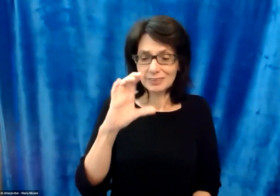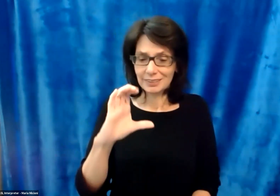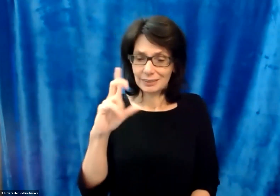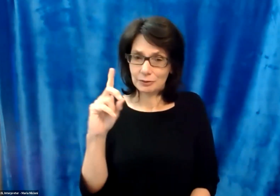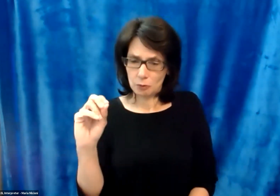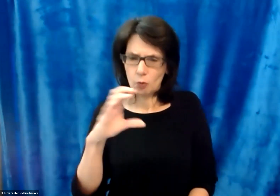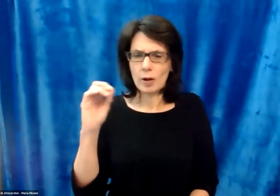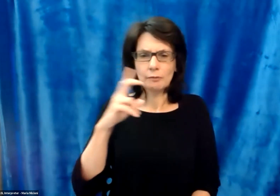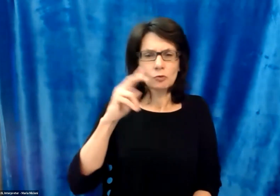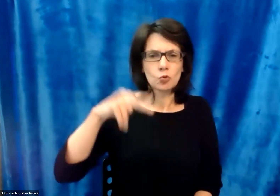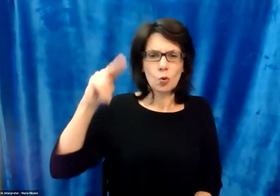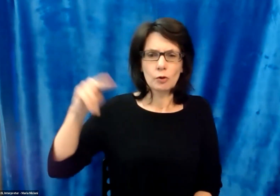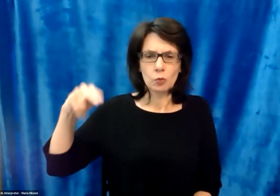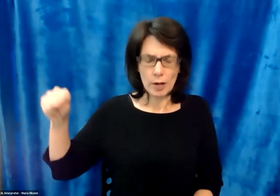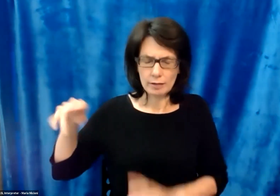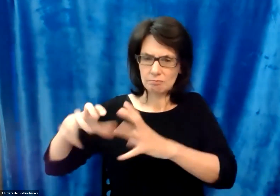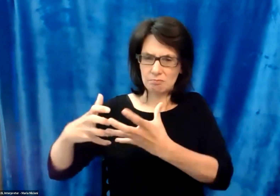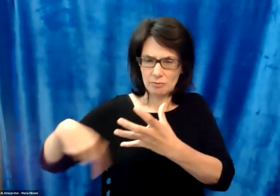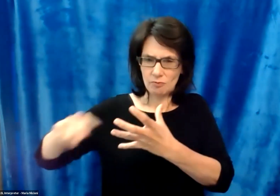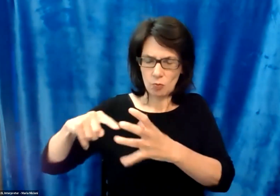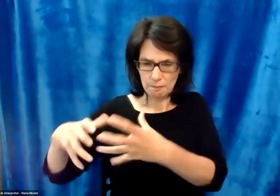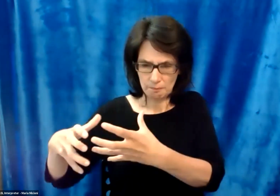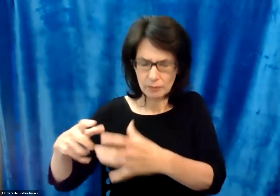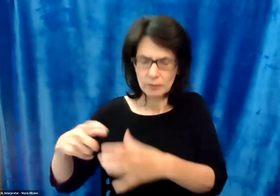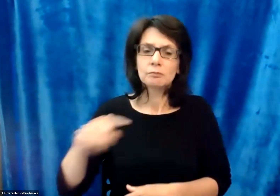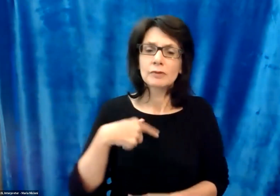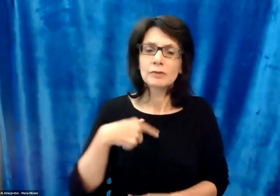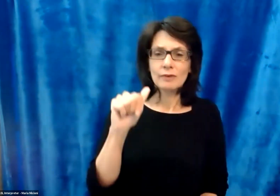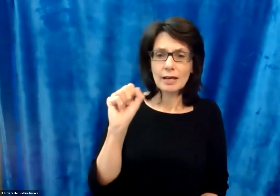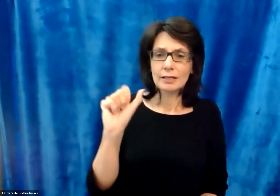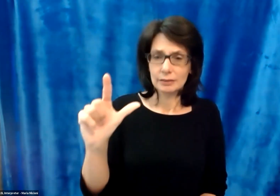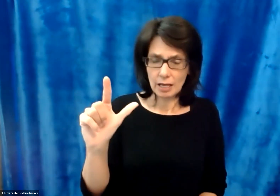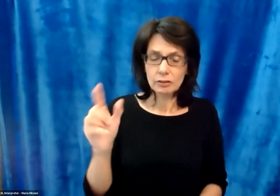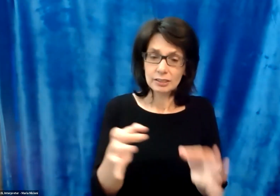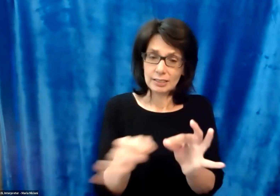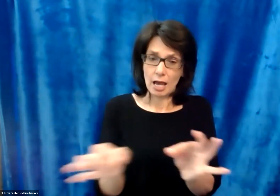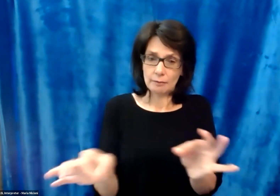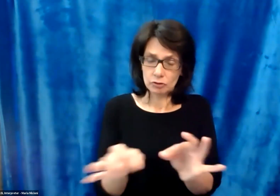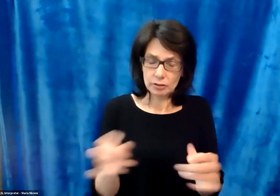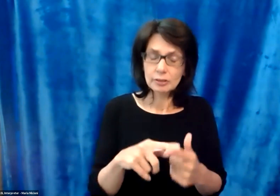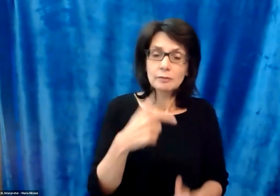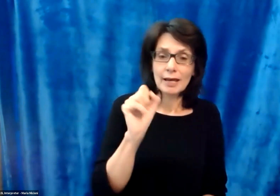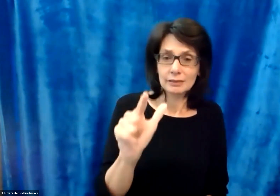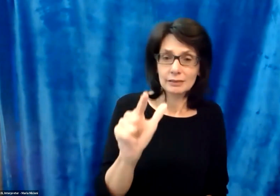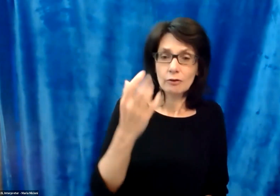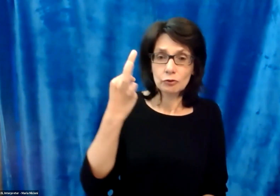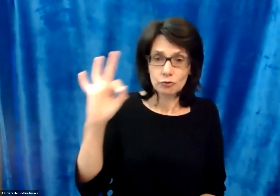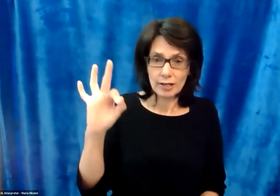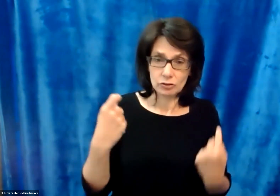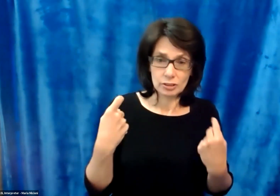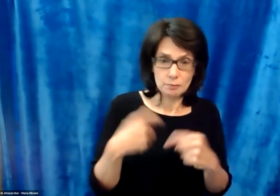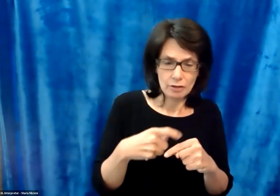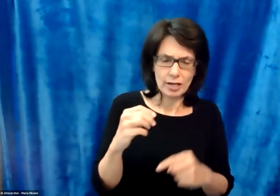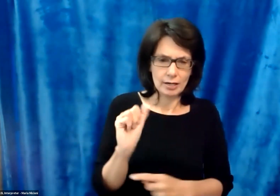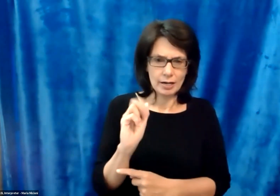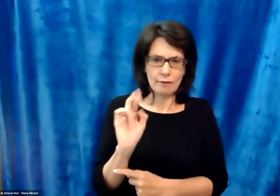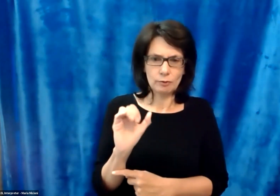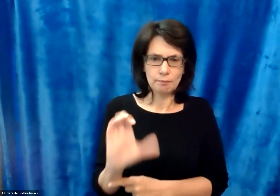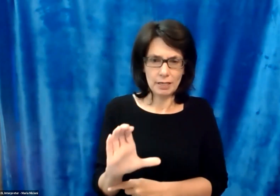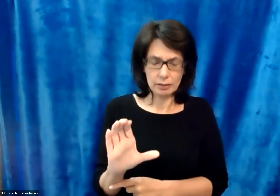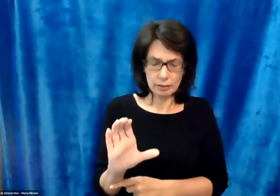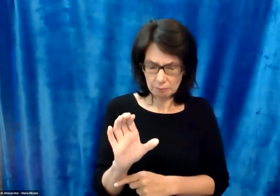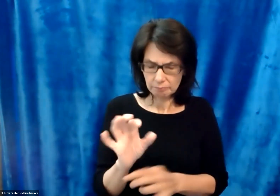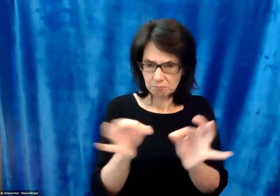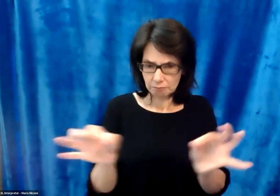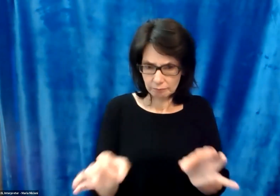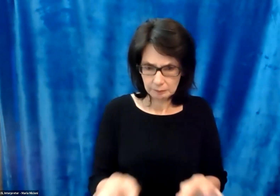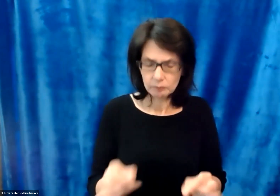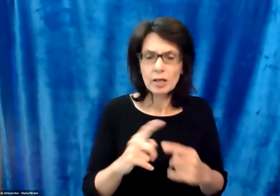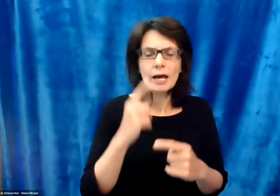Asma Maladwala - UNICEF: Today, in the event, we have American sign language with captioning in English, French, Spanish and Arabic and we are posting the link for you to be able to access.